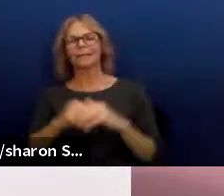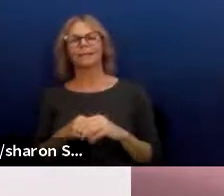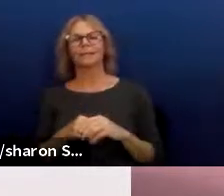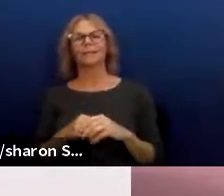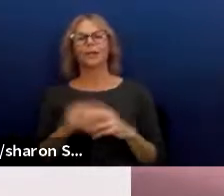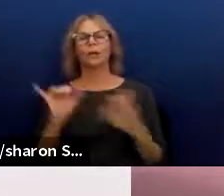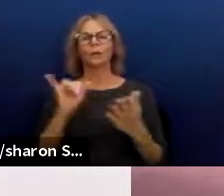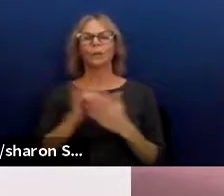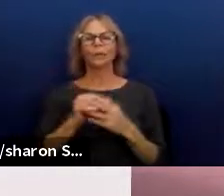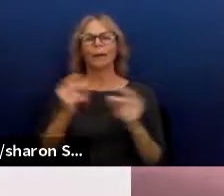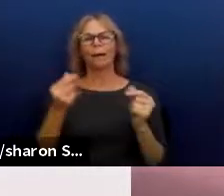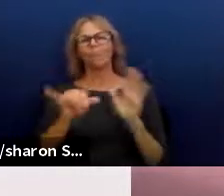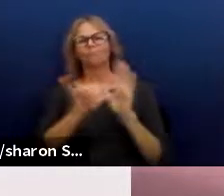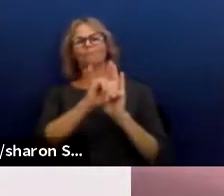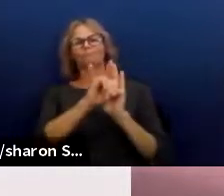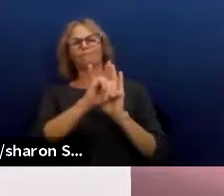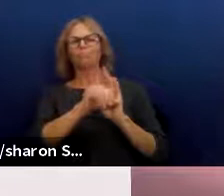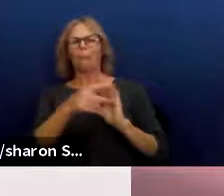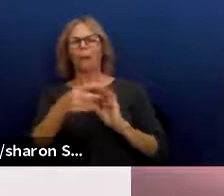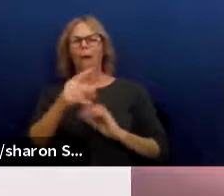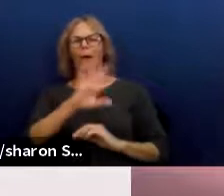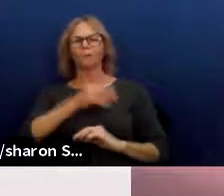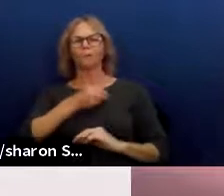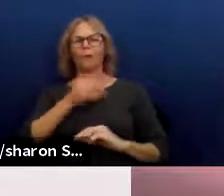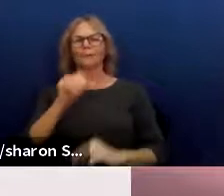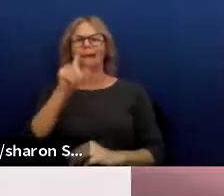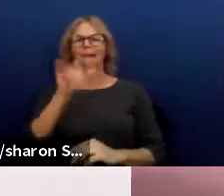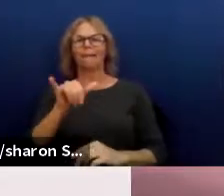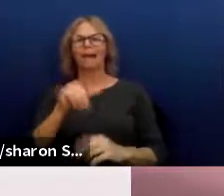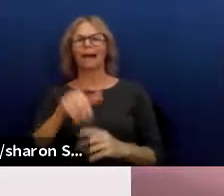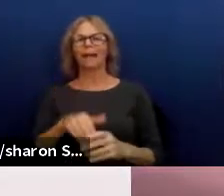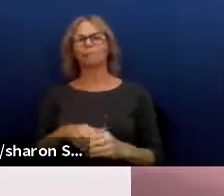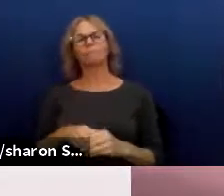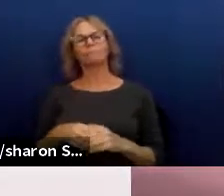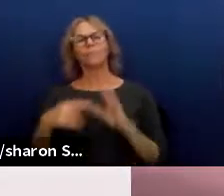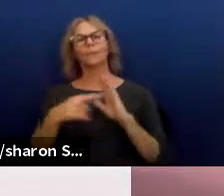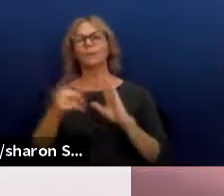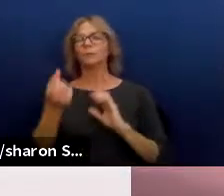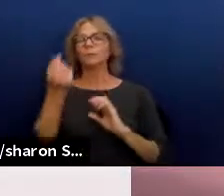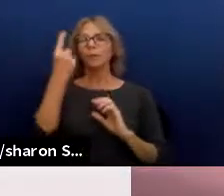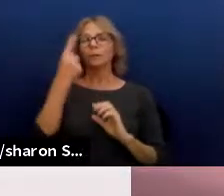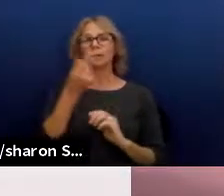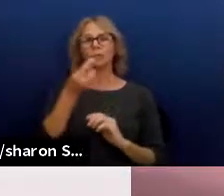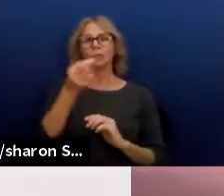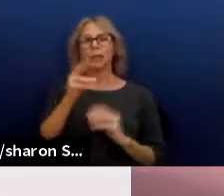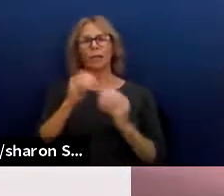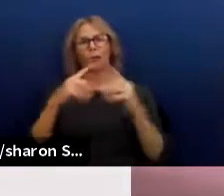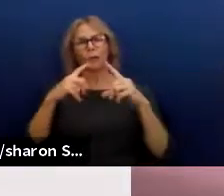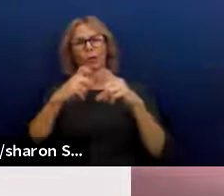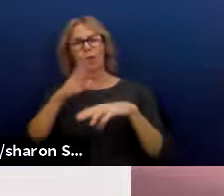immediately identifies you as a trans ally, and shows that you understand that gender is more complicated than many people realize,